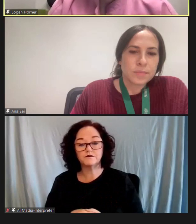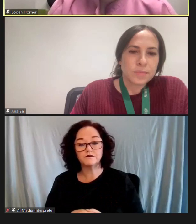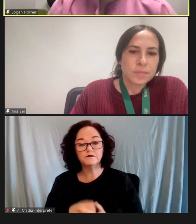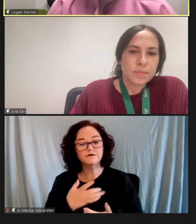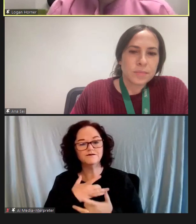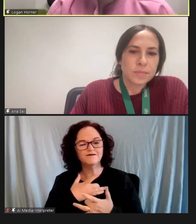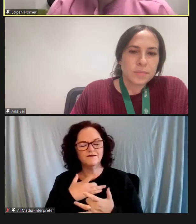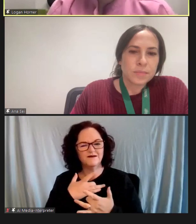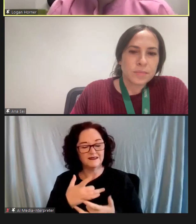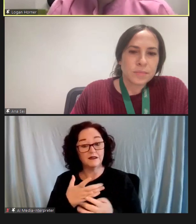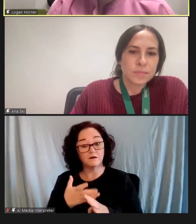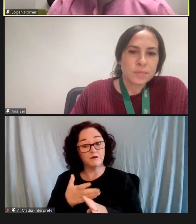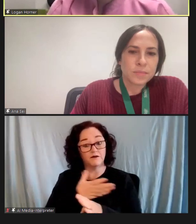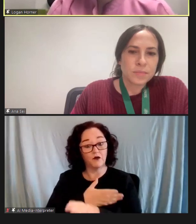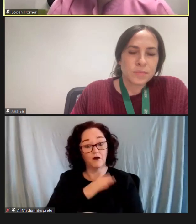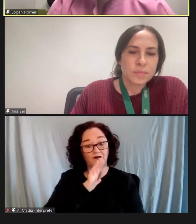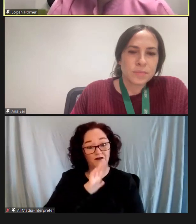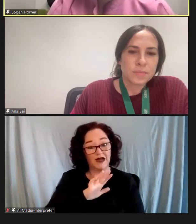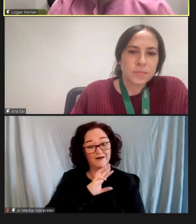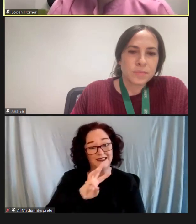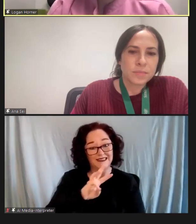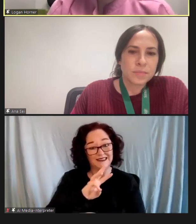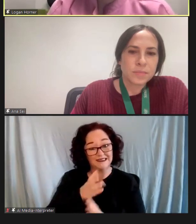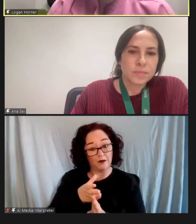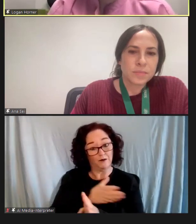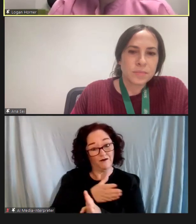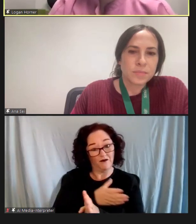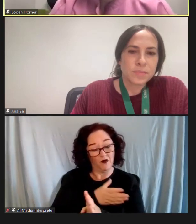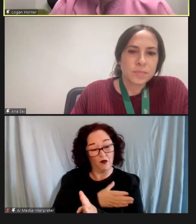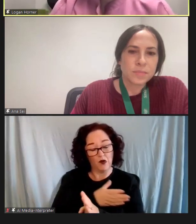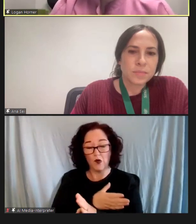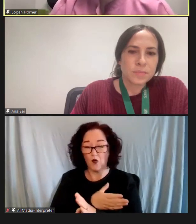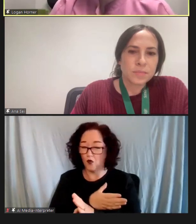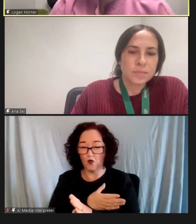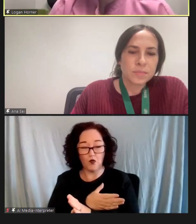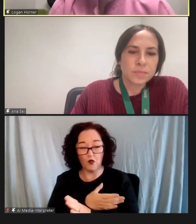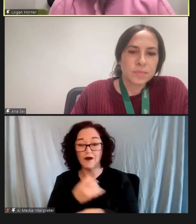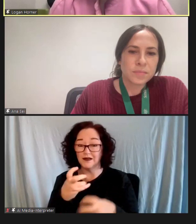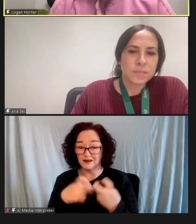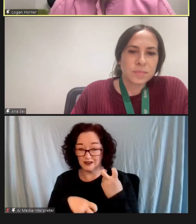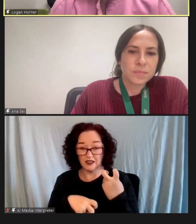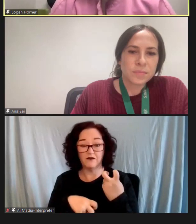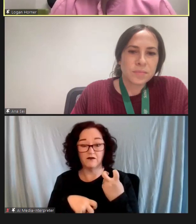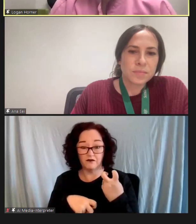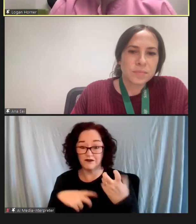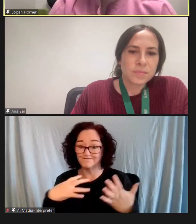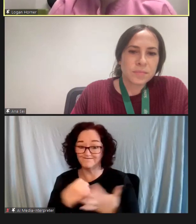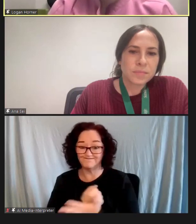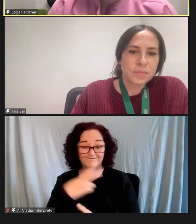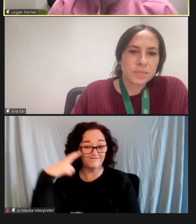hard on all of us because we know that